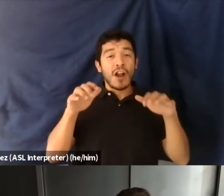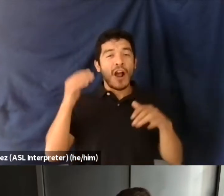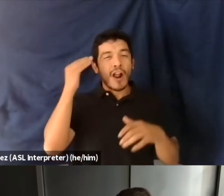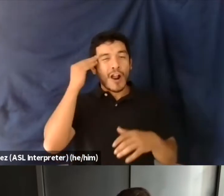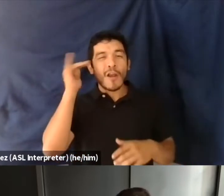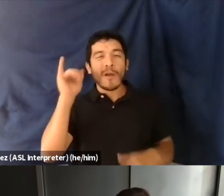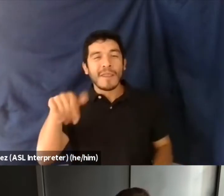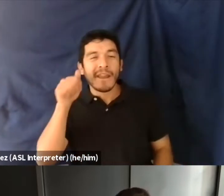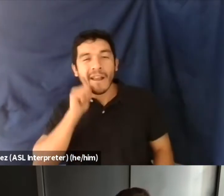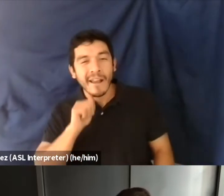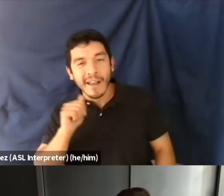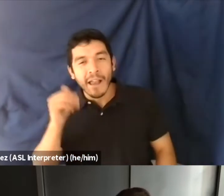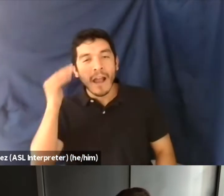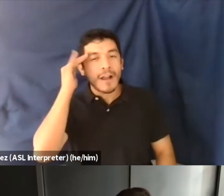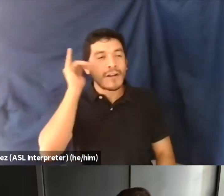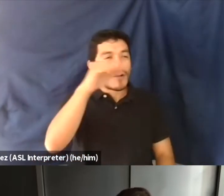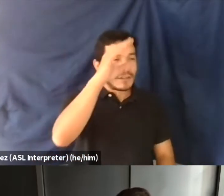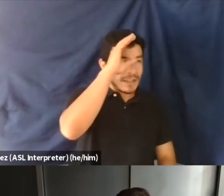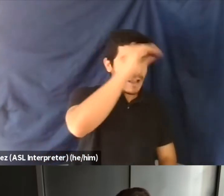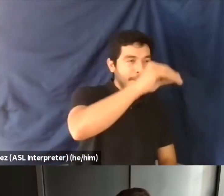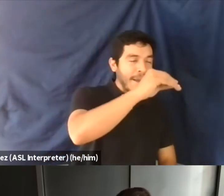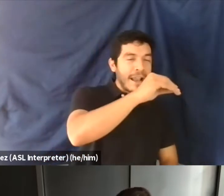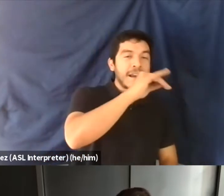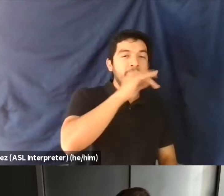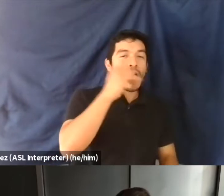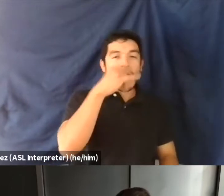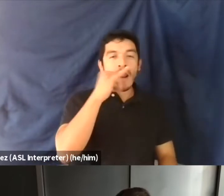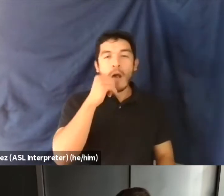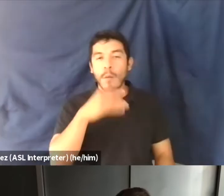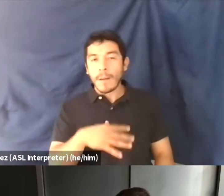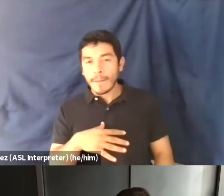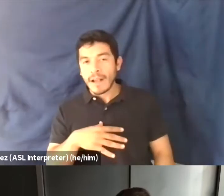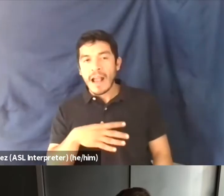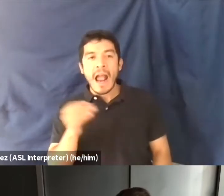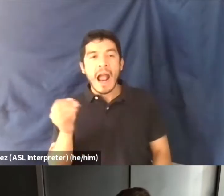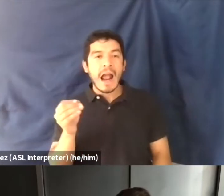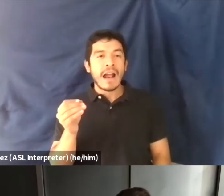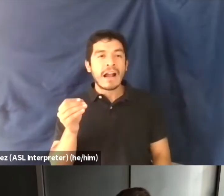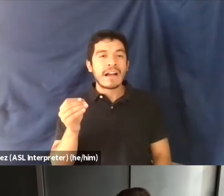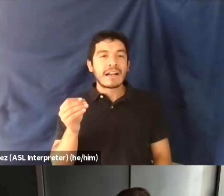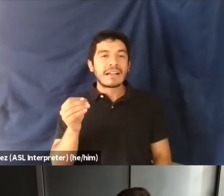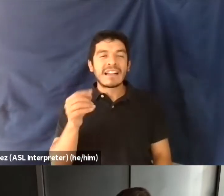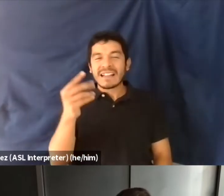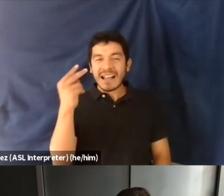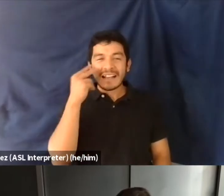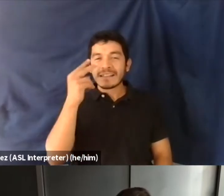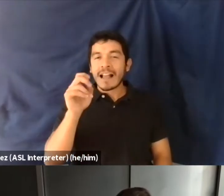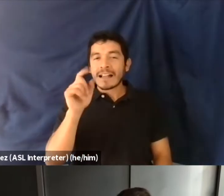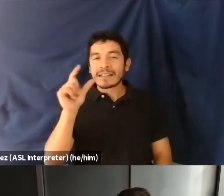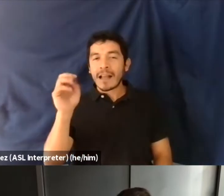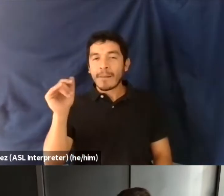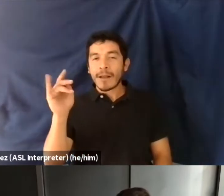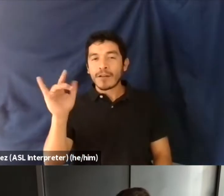that that's a man in drag and knows that like, you know, they've seen steel Magnolias and they know this is a whole play on steel Magnolias.